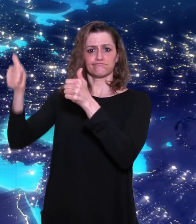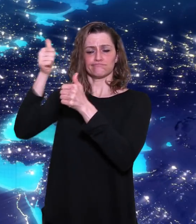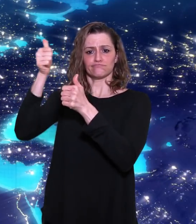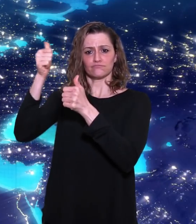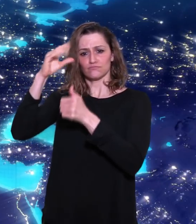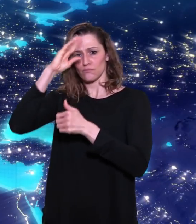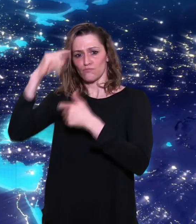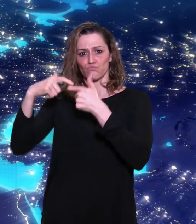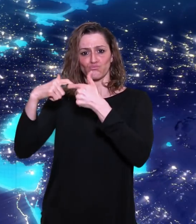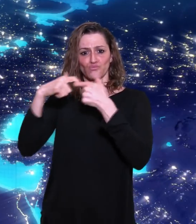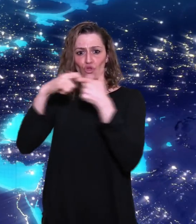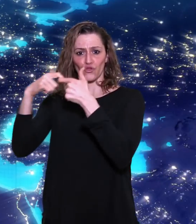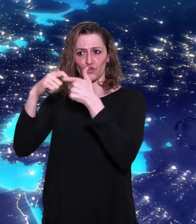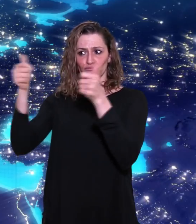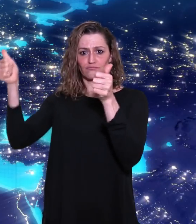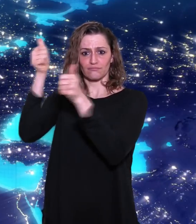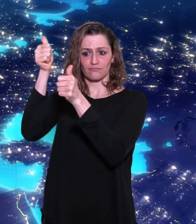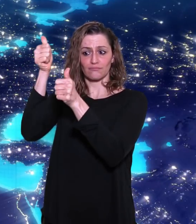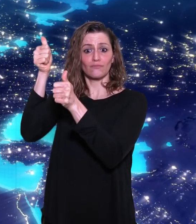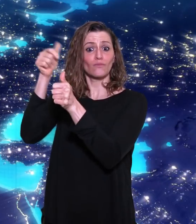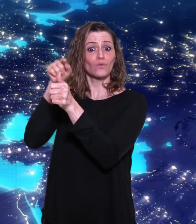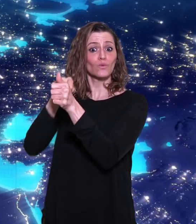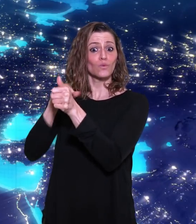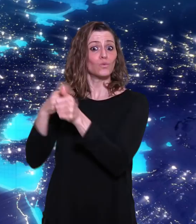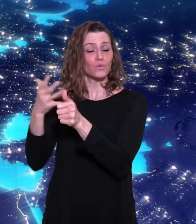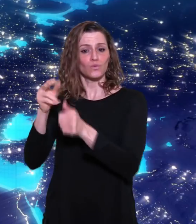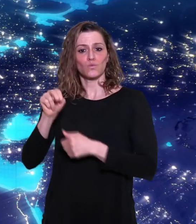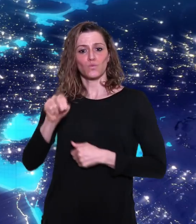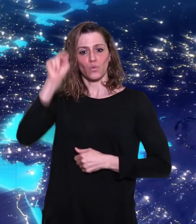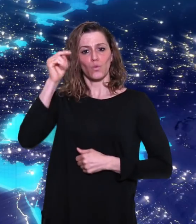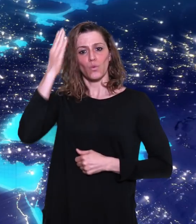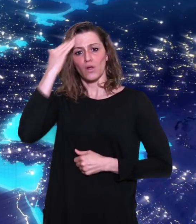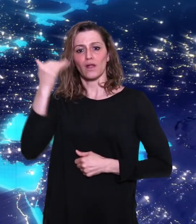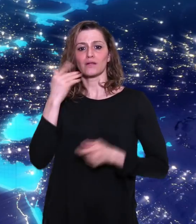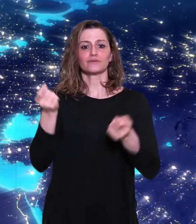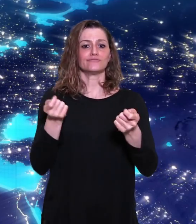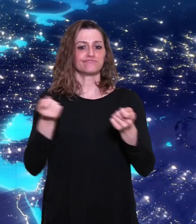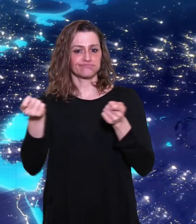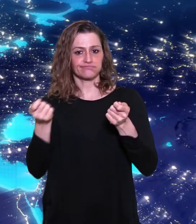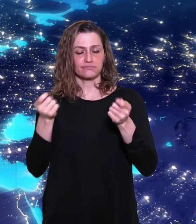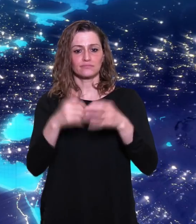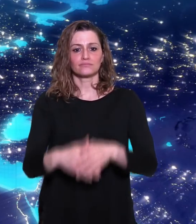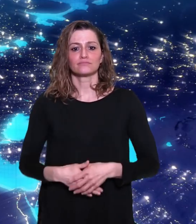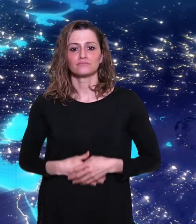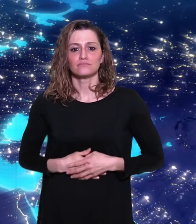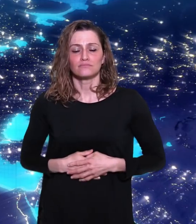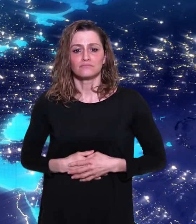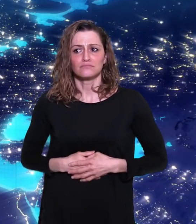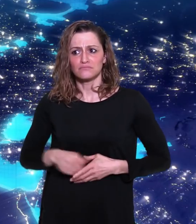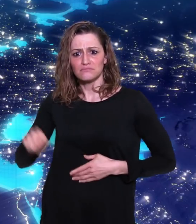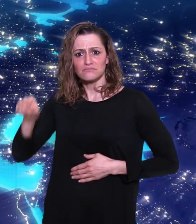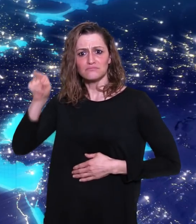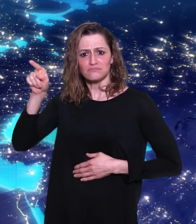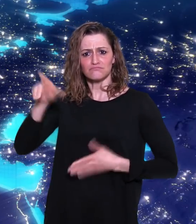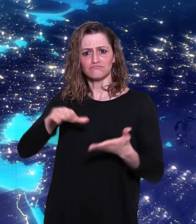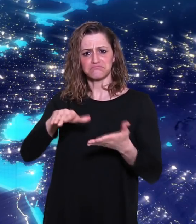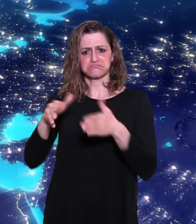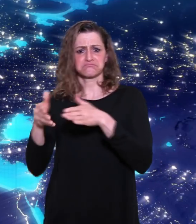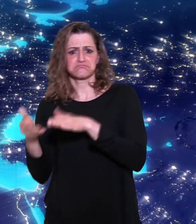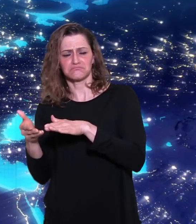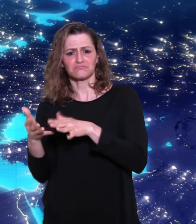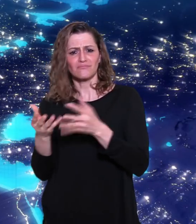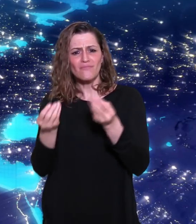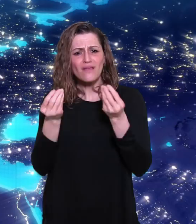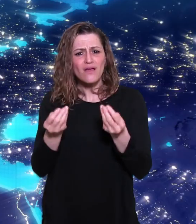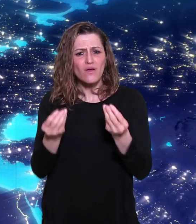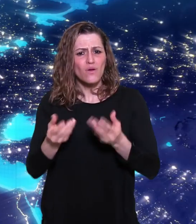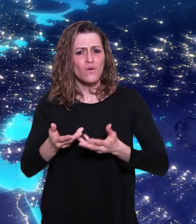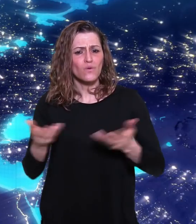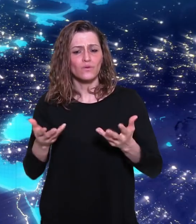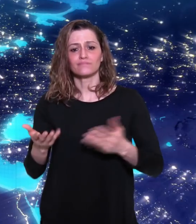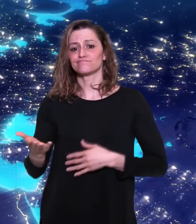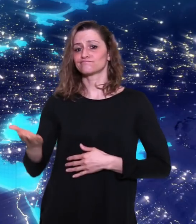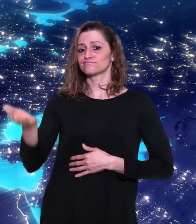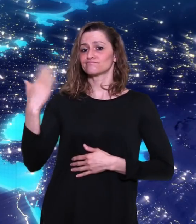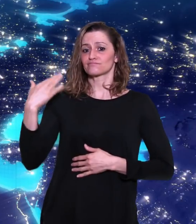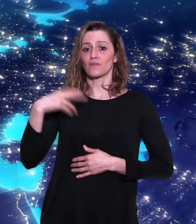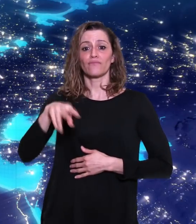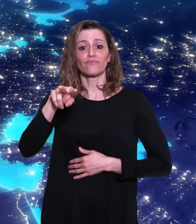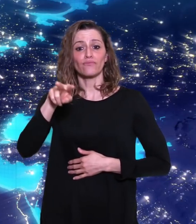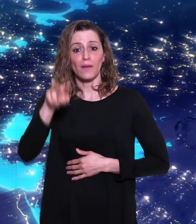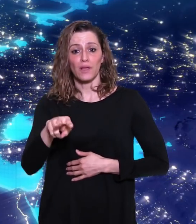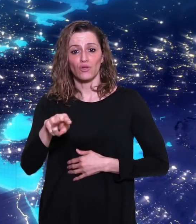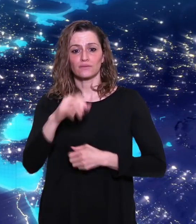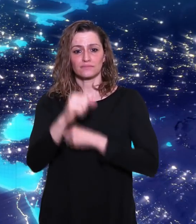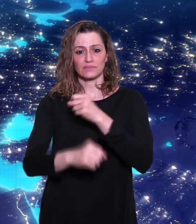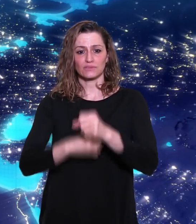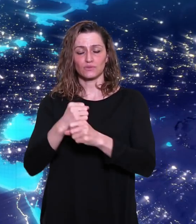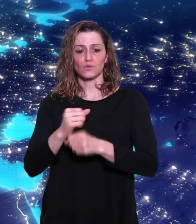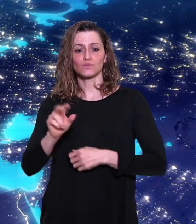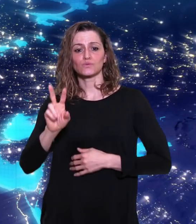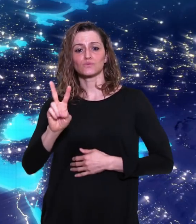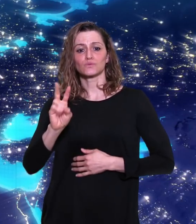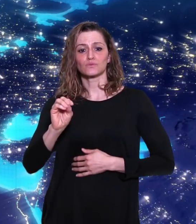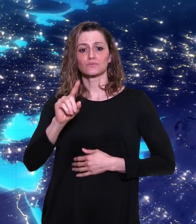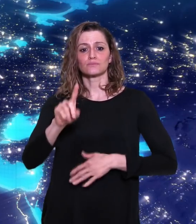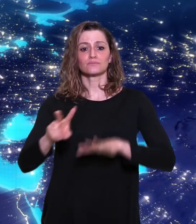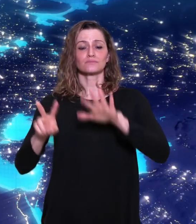dictator. Kim was killed in an airport in February 2017 with a